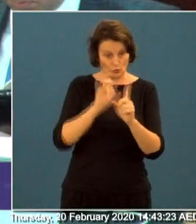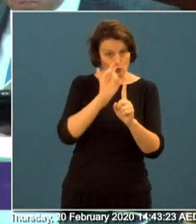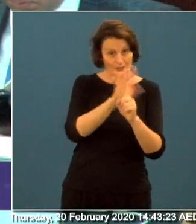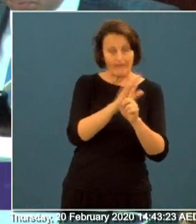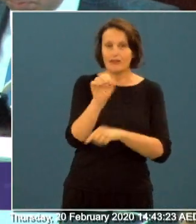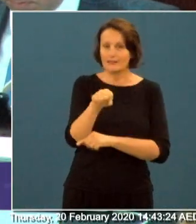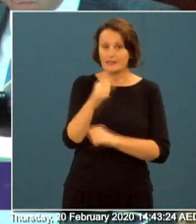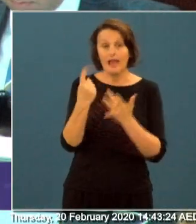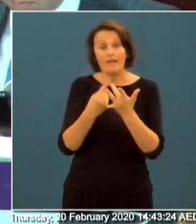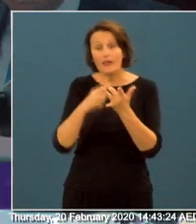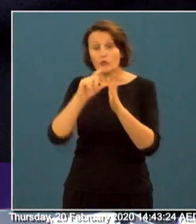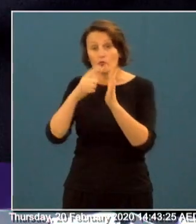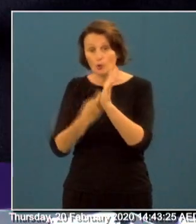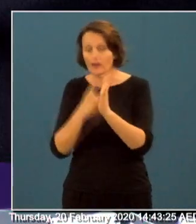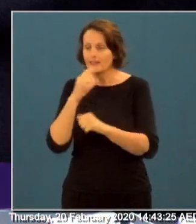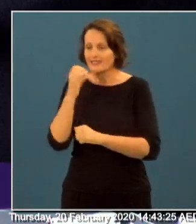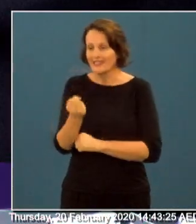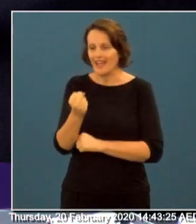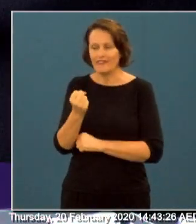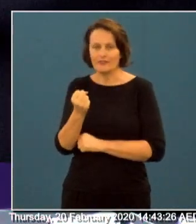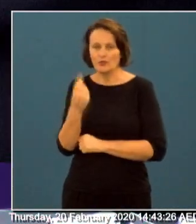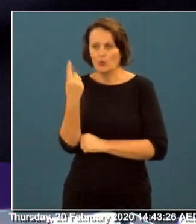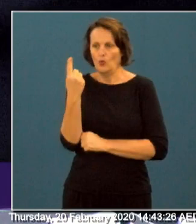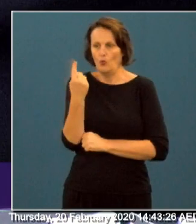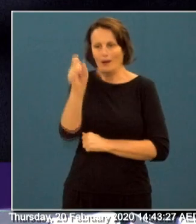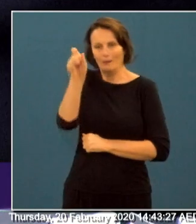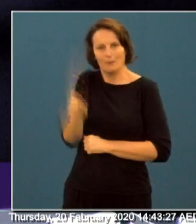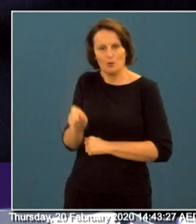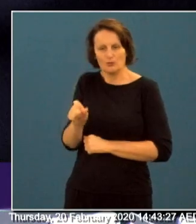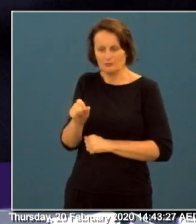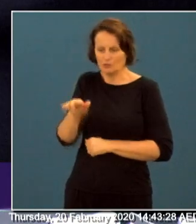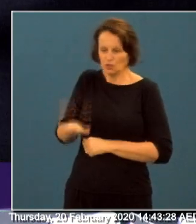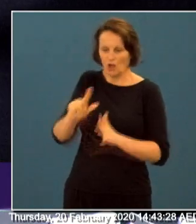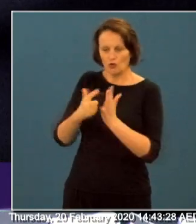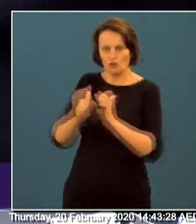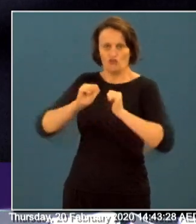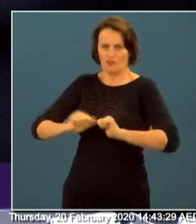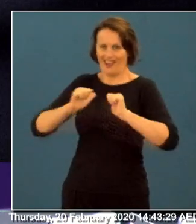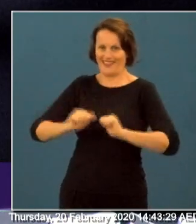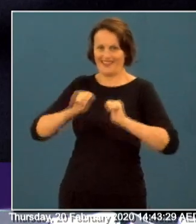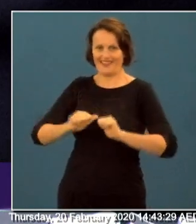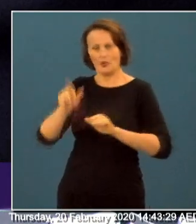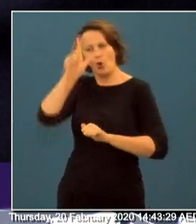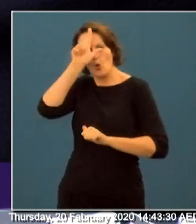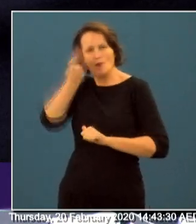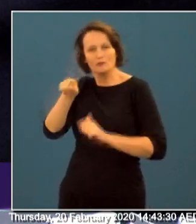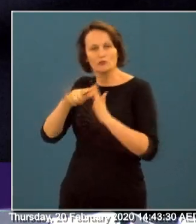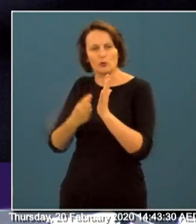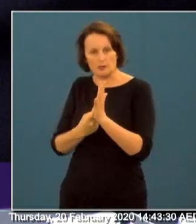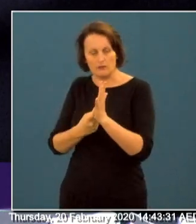There's a trainee, a paediatric registrar in training. Okay. And social workers and psychologists. That's correct.